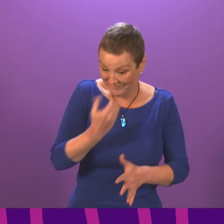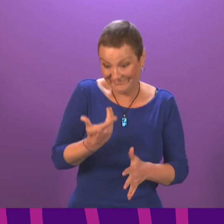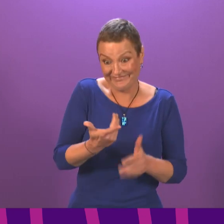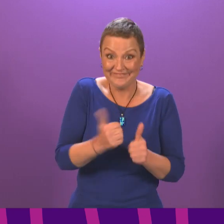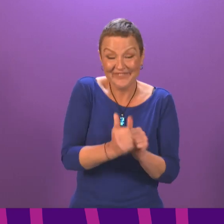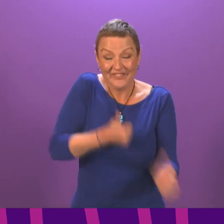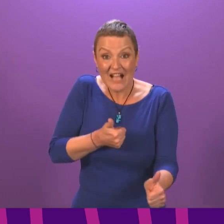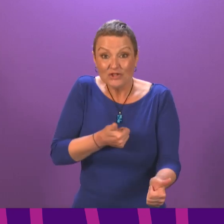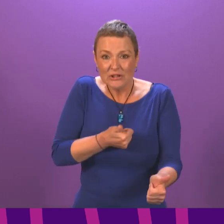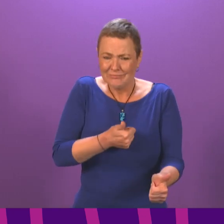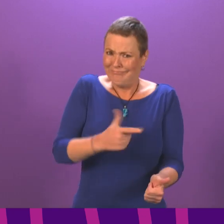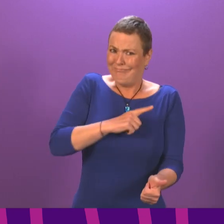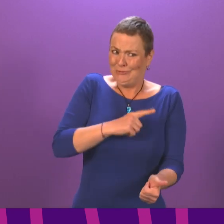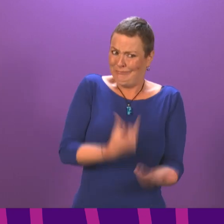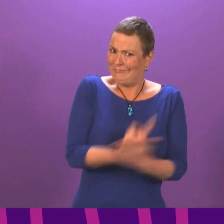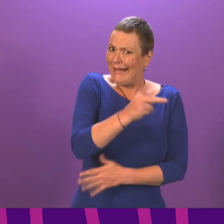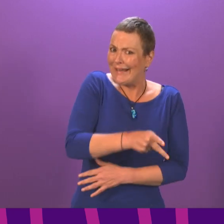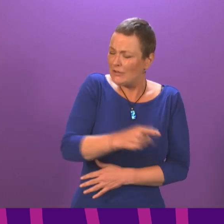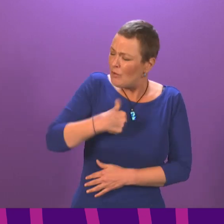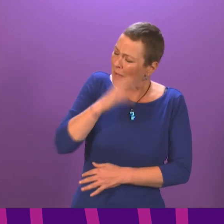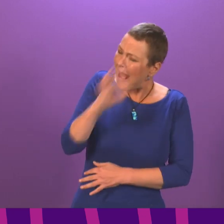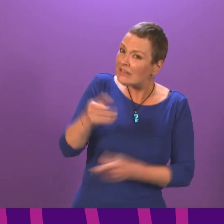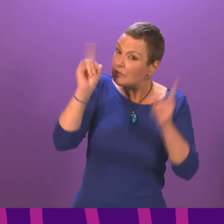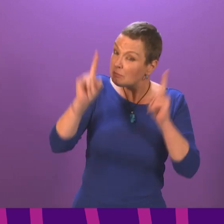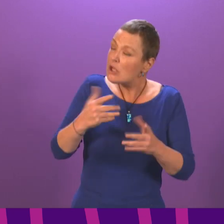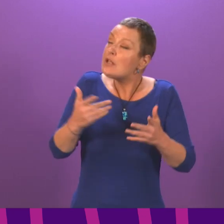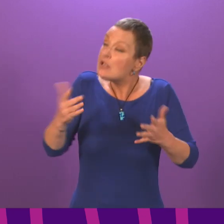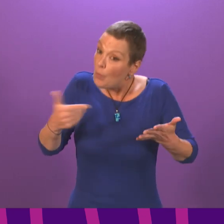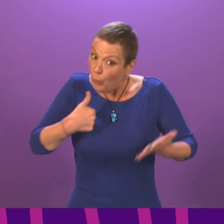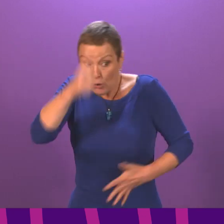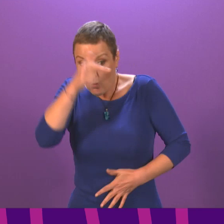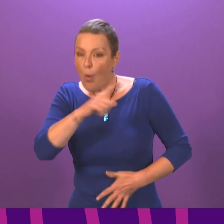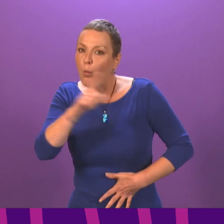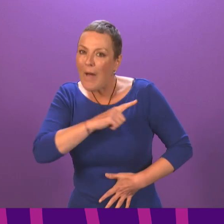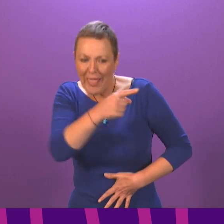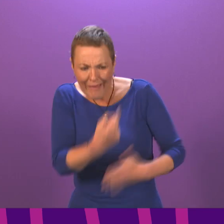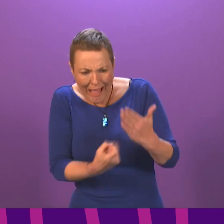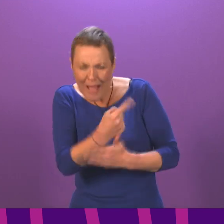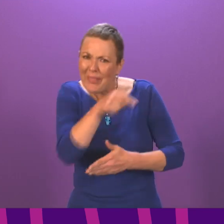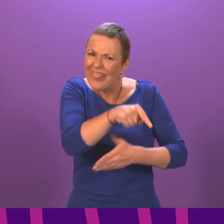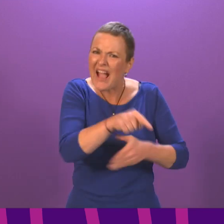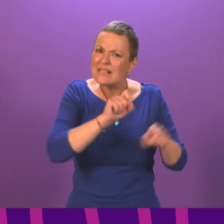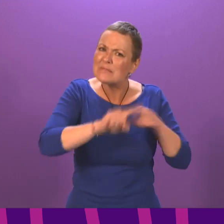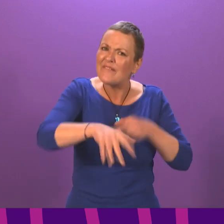Do we now have a better understanding of why those outbreaks occur? What measures can be